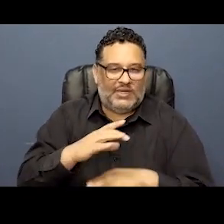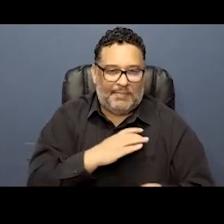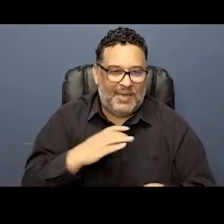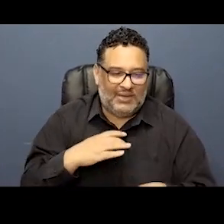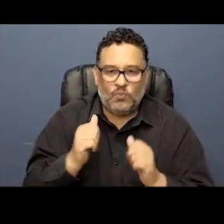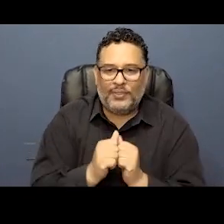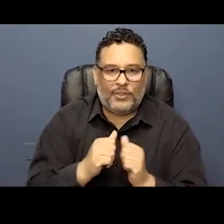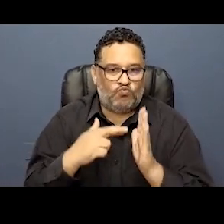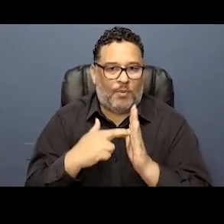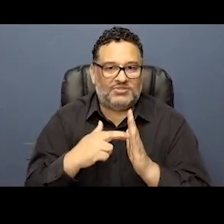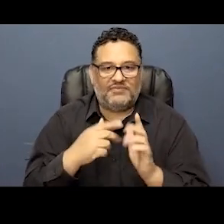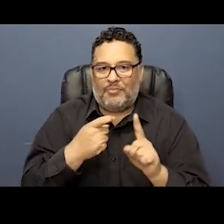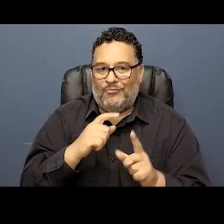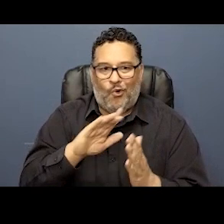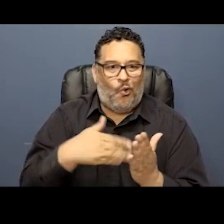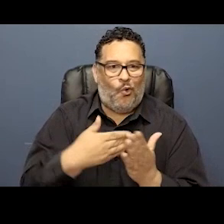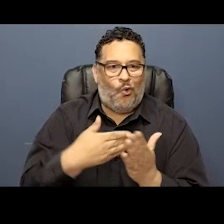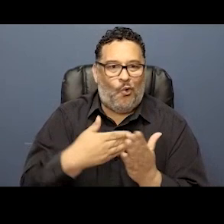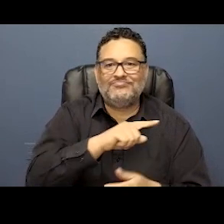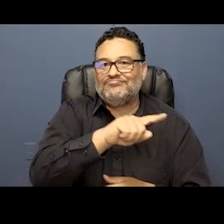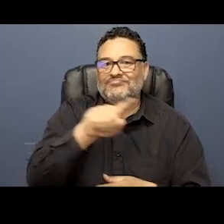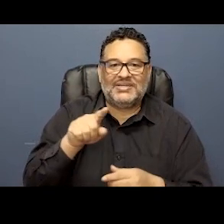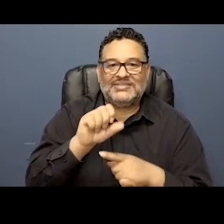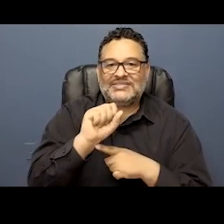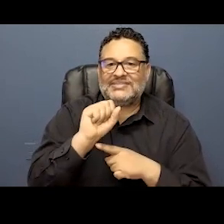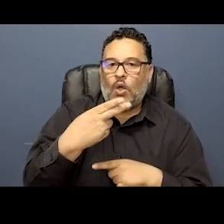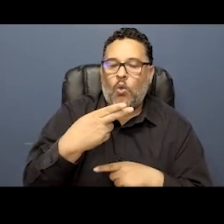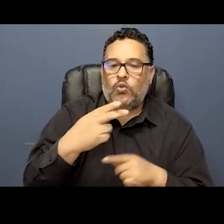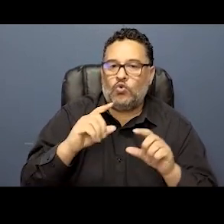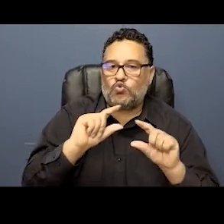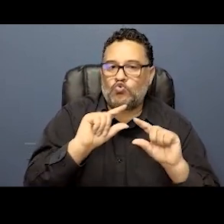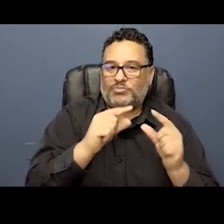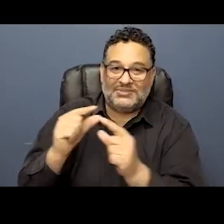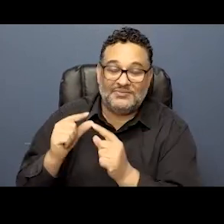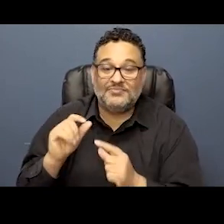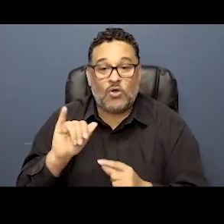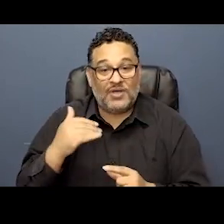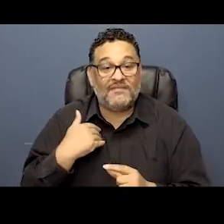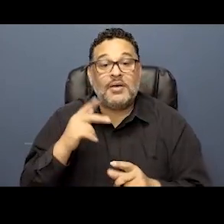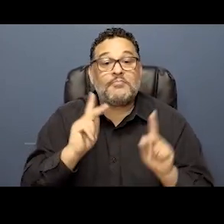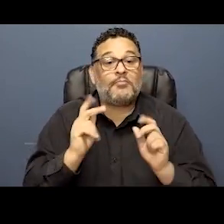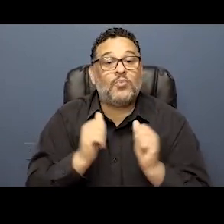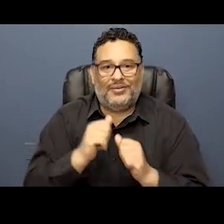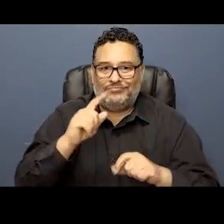committee with representation from all of the stakeholder groups. We also have individuals